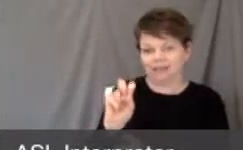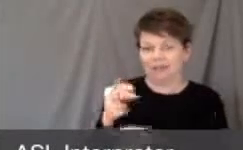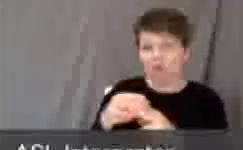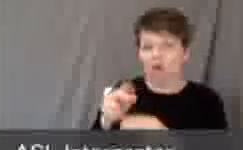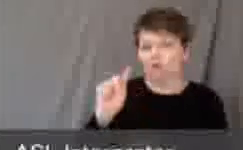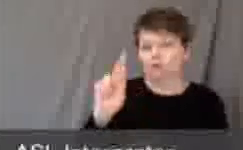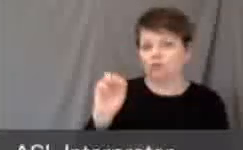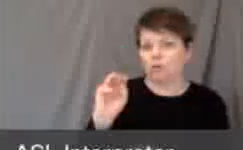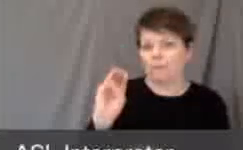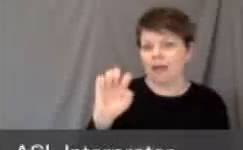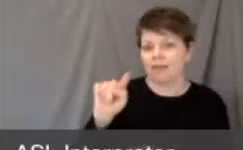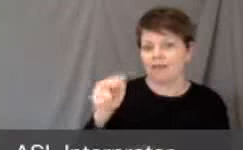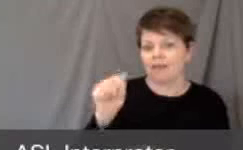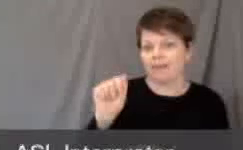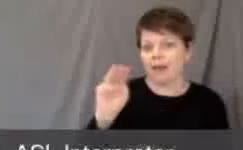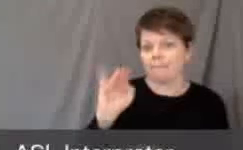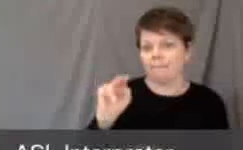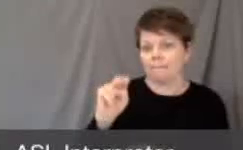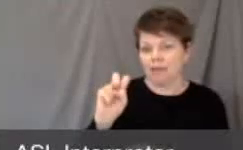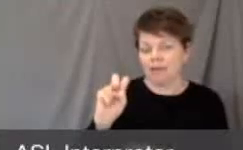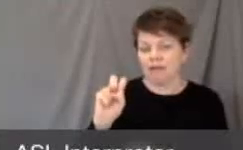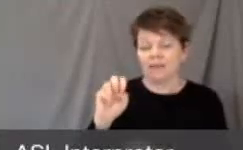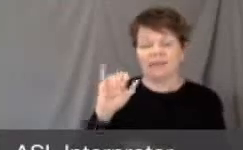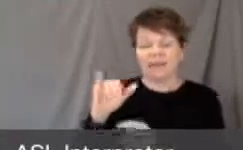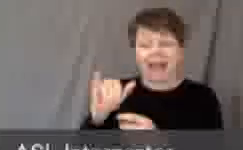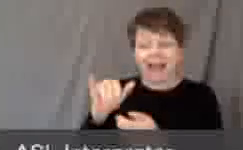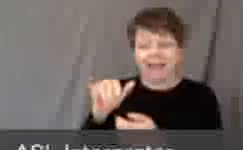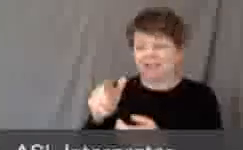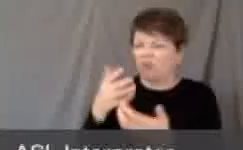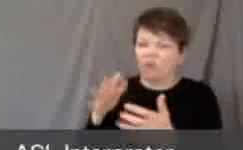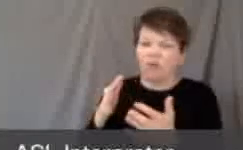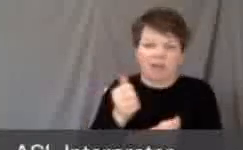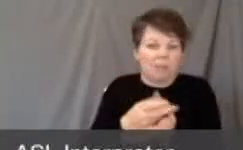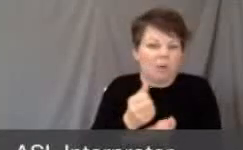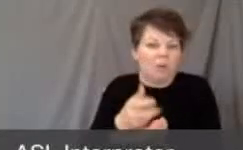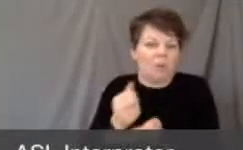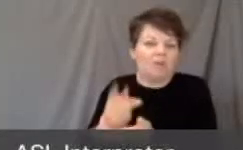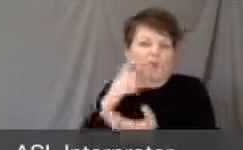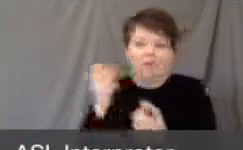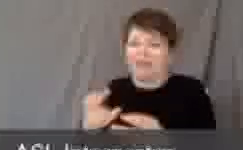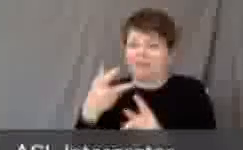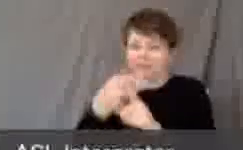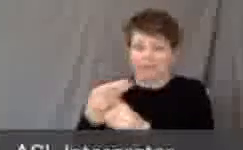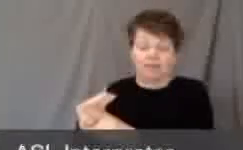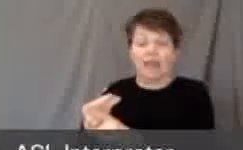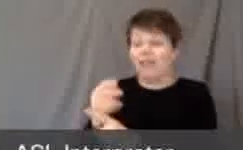approved for a lot of other vaccines, including isn't all of the current Moderna vaccines.